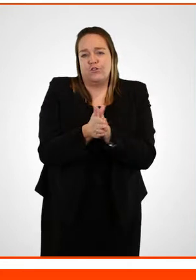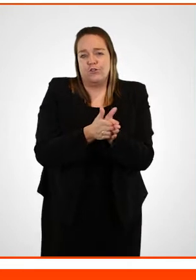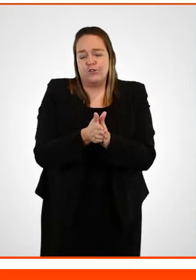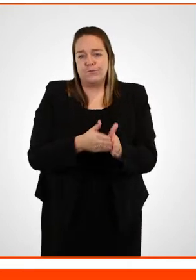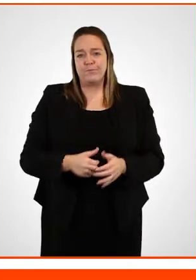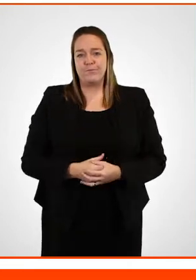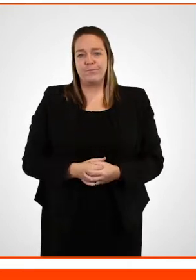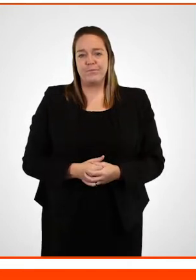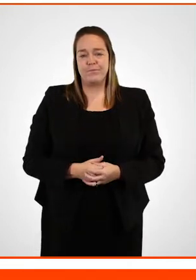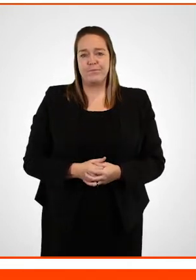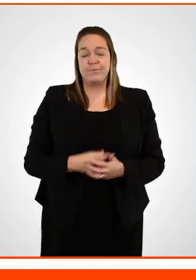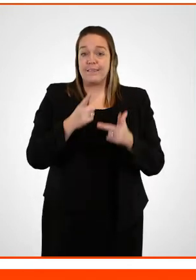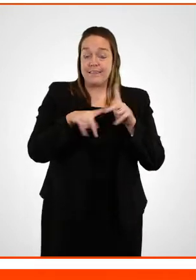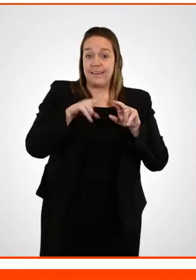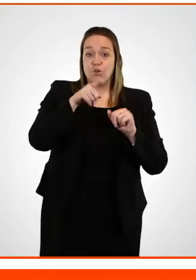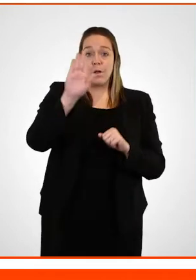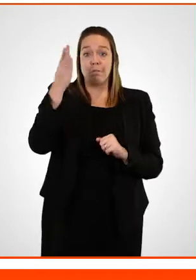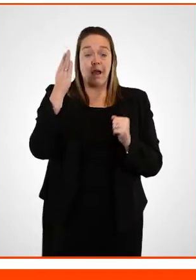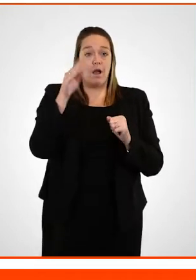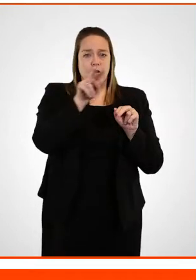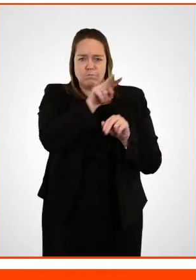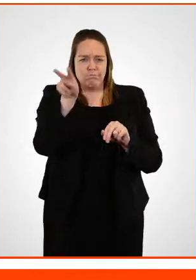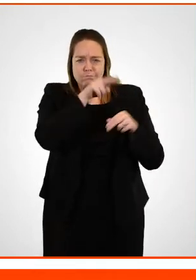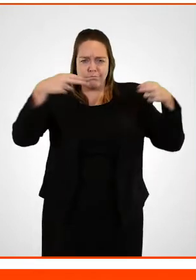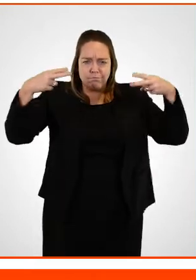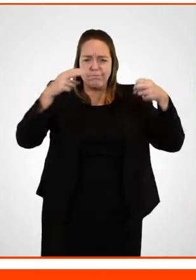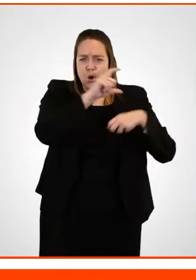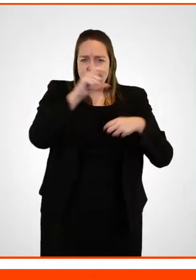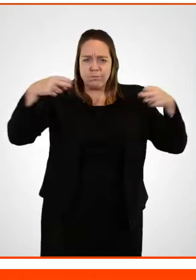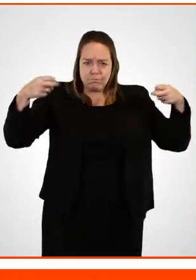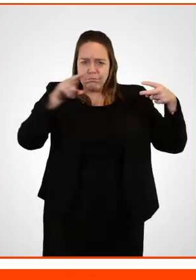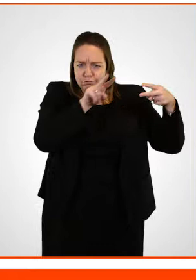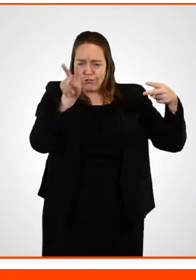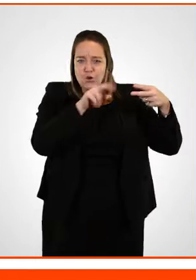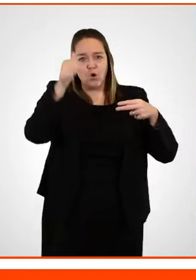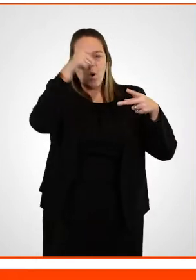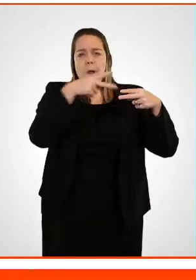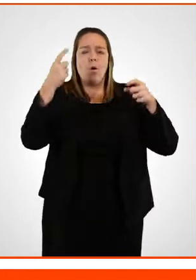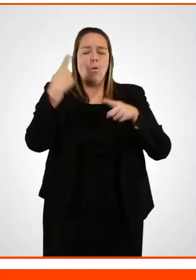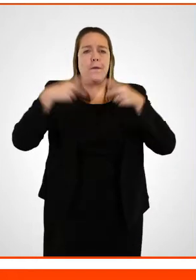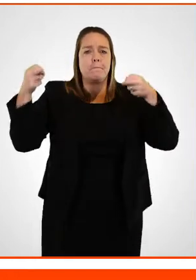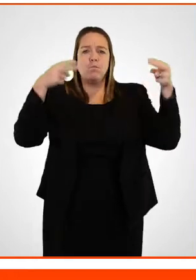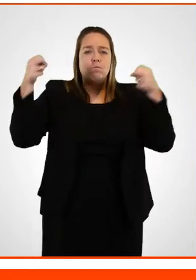But if you've read closed captions, you've noticed that they are very quick,